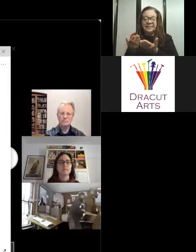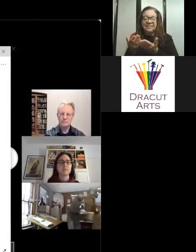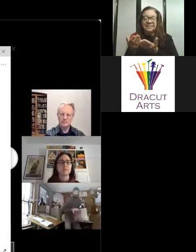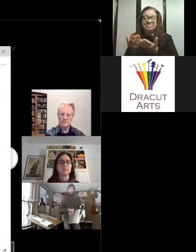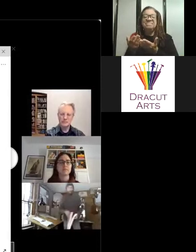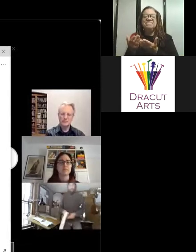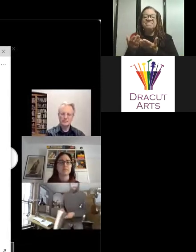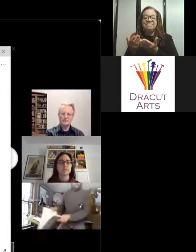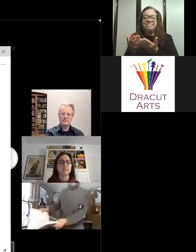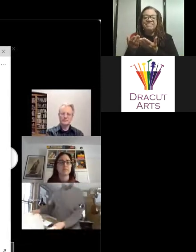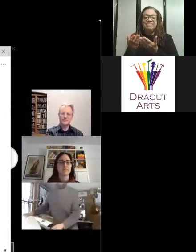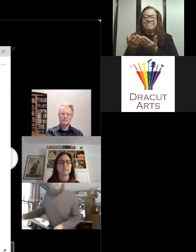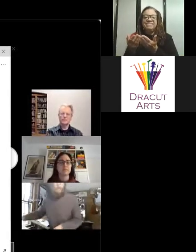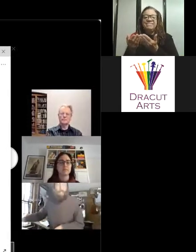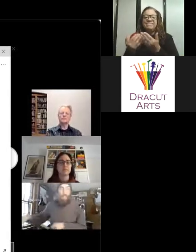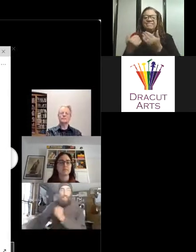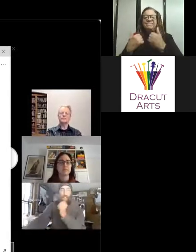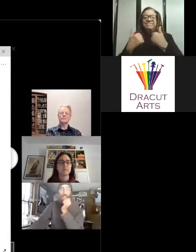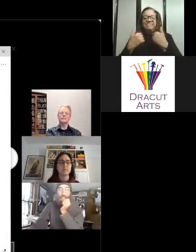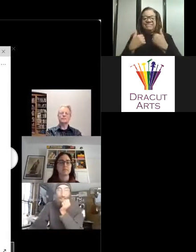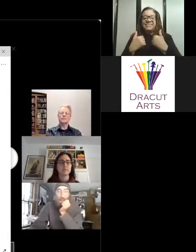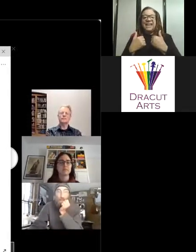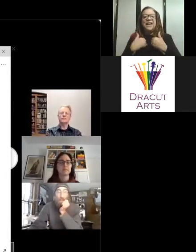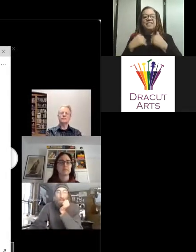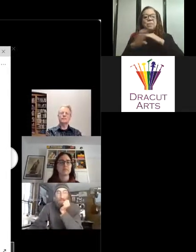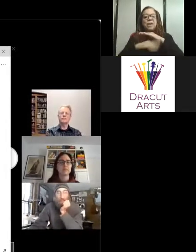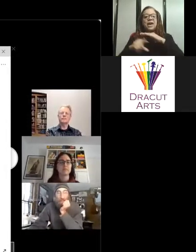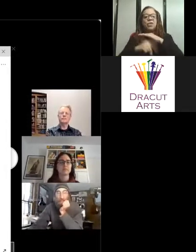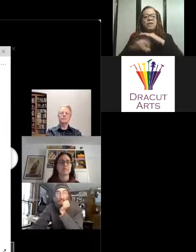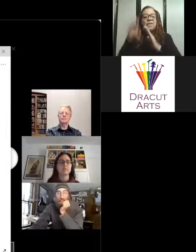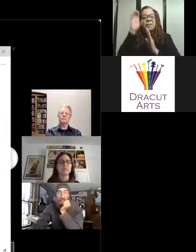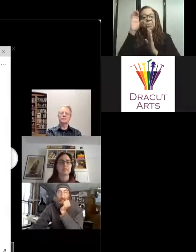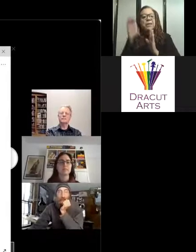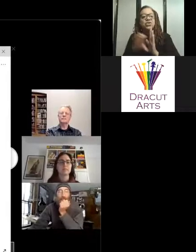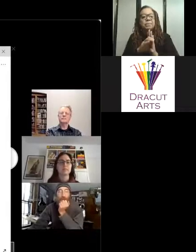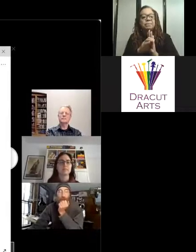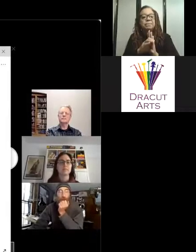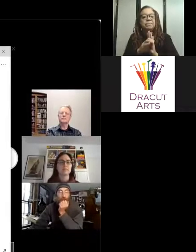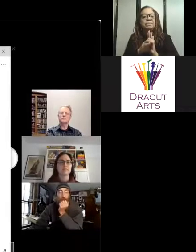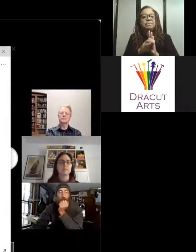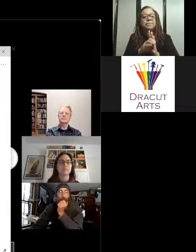I have the source for this picture here in a book. Um, and what does he read? Well there's a